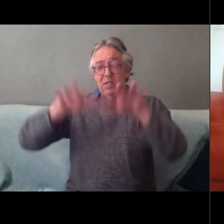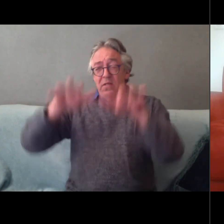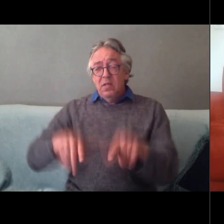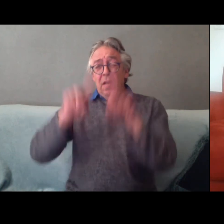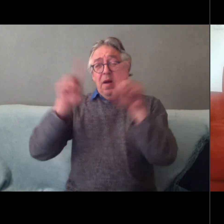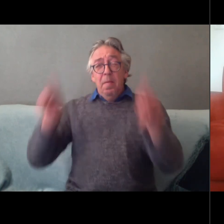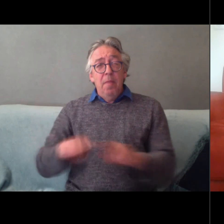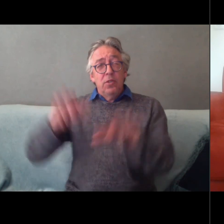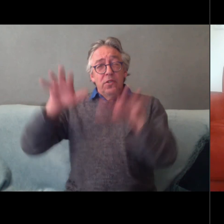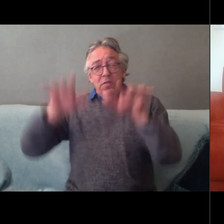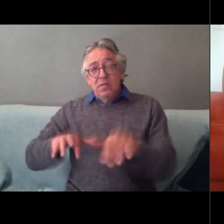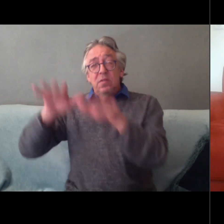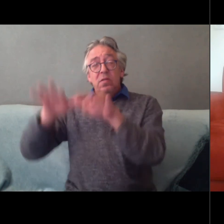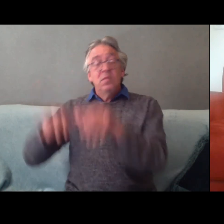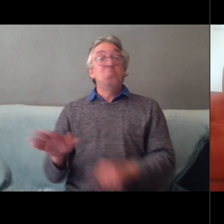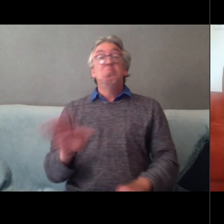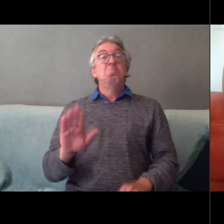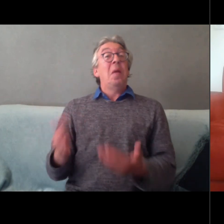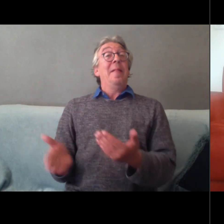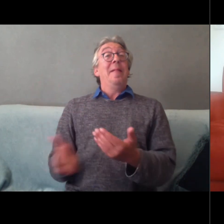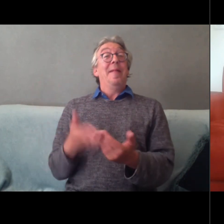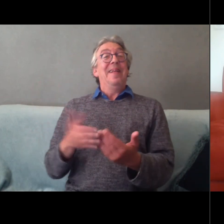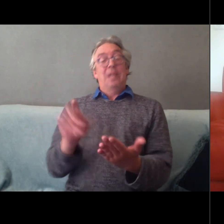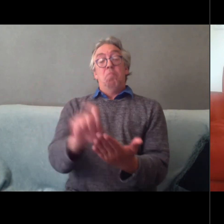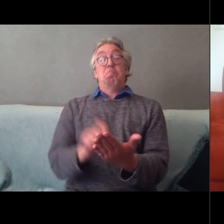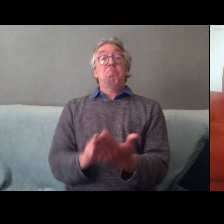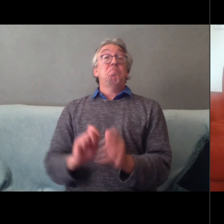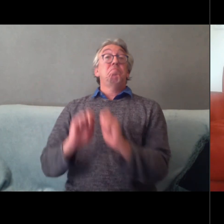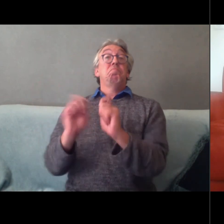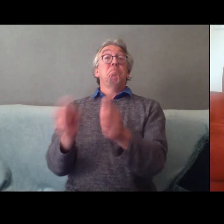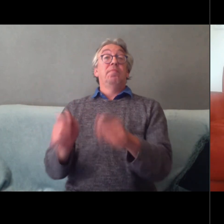It's a way for a group of people, group of young people